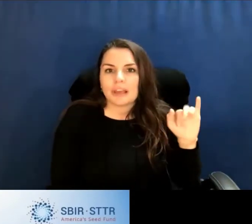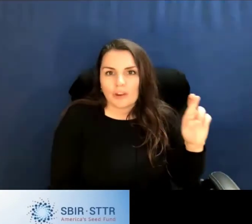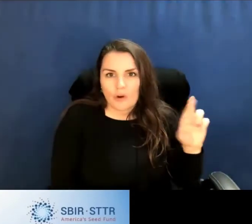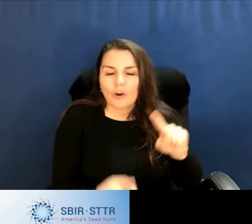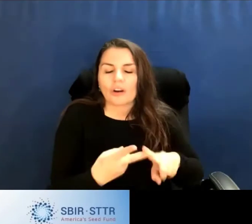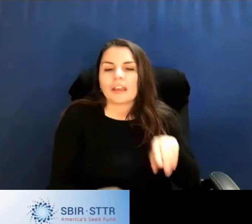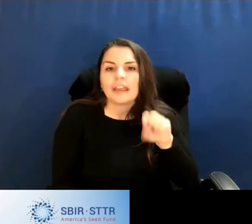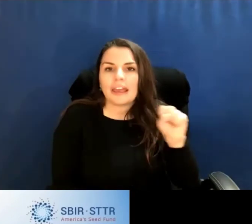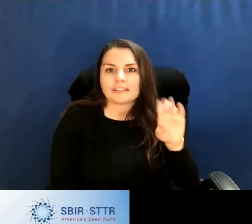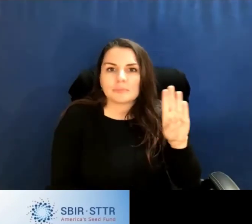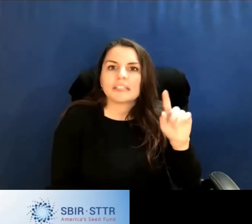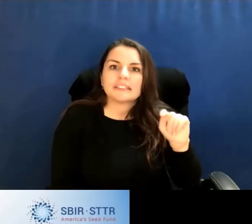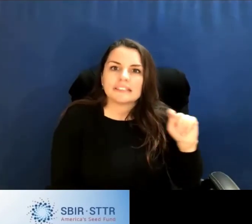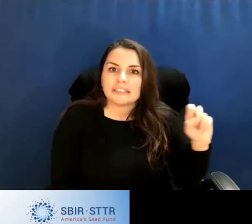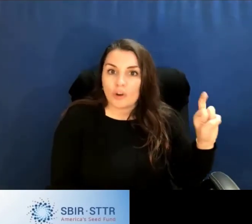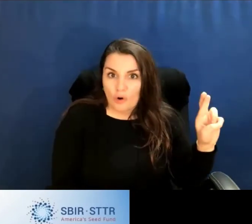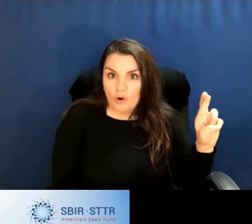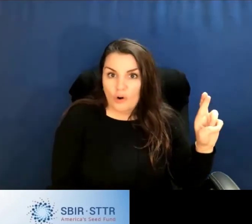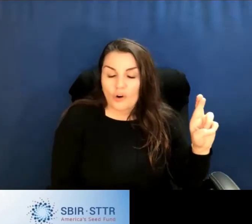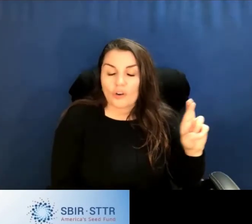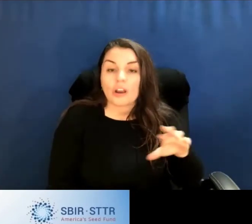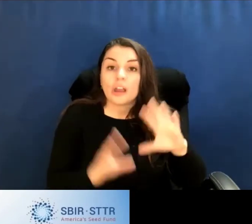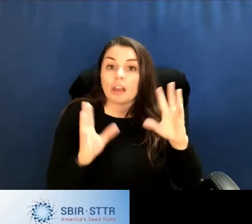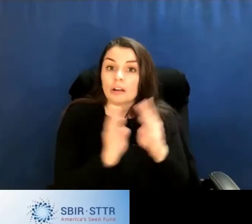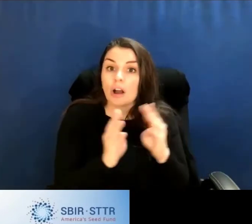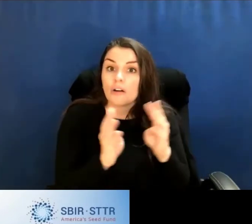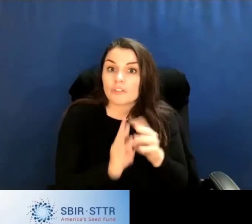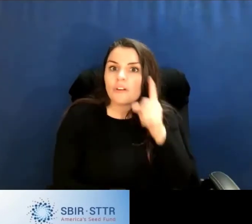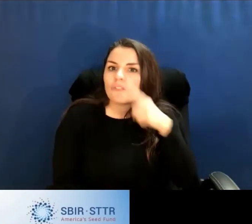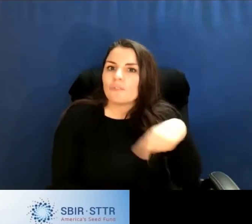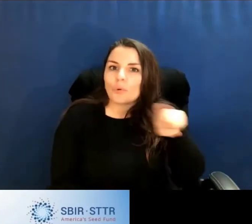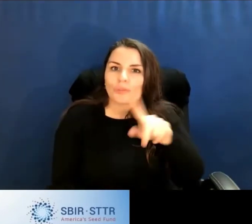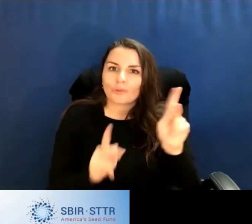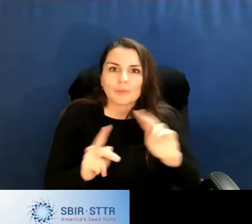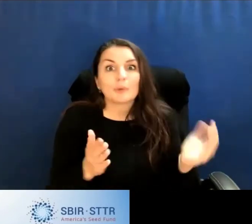was specifically targeted for those applicants who were brand-new to the program.